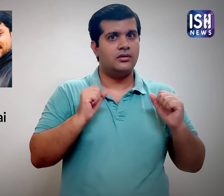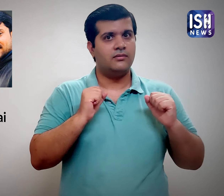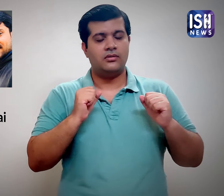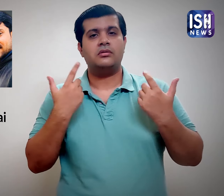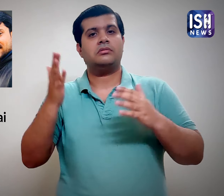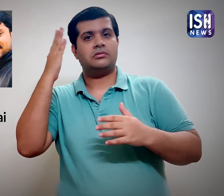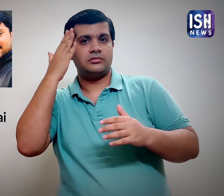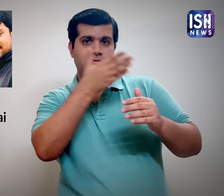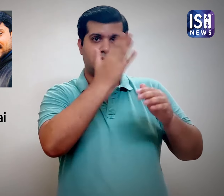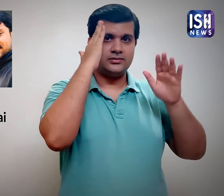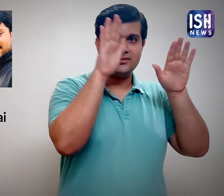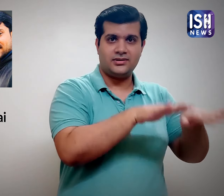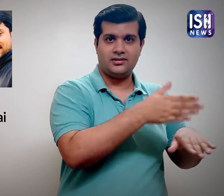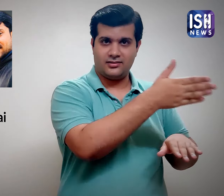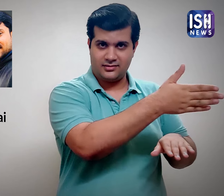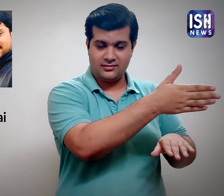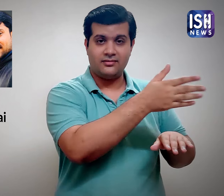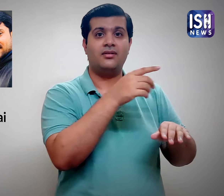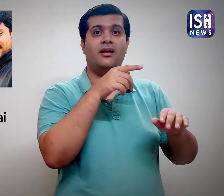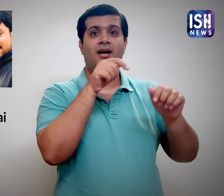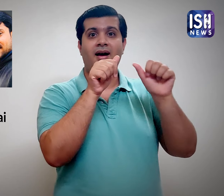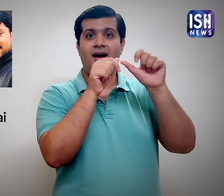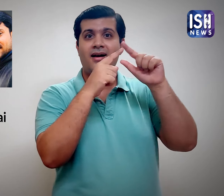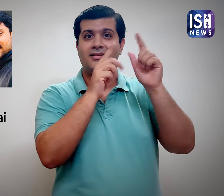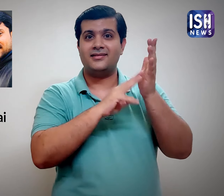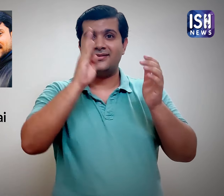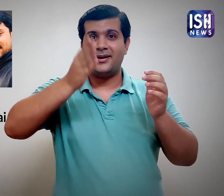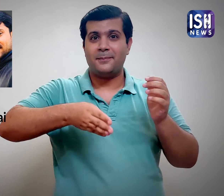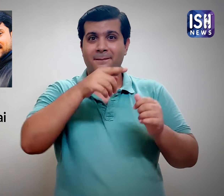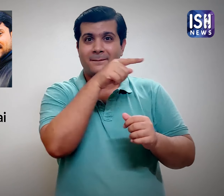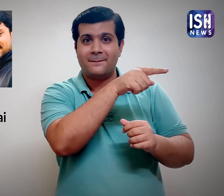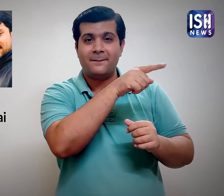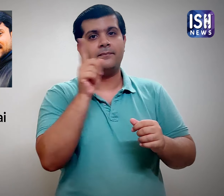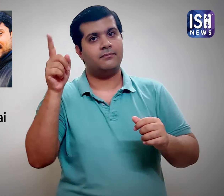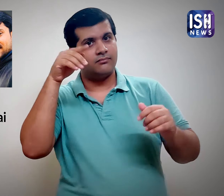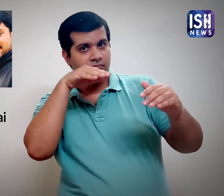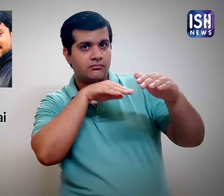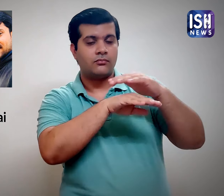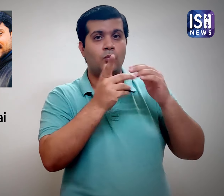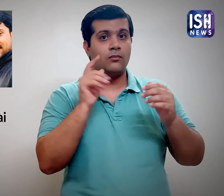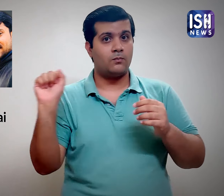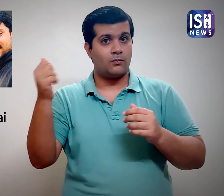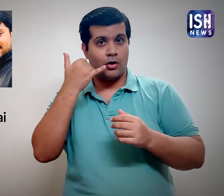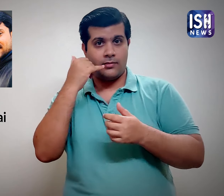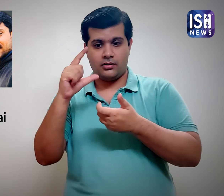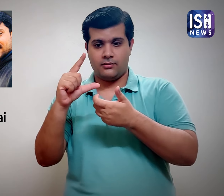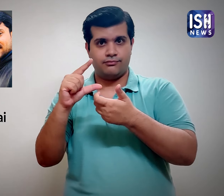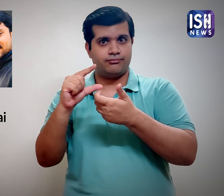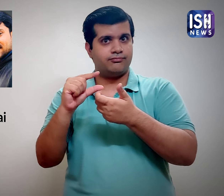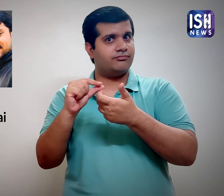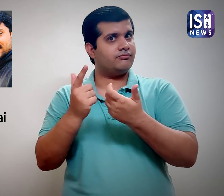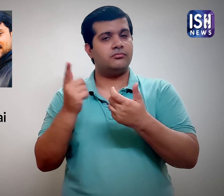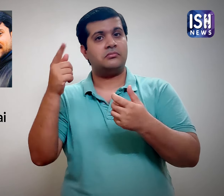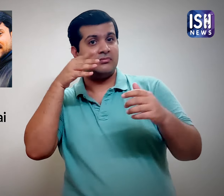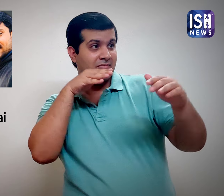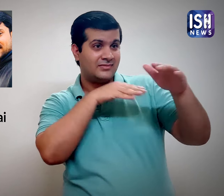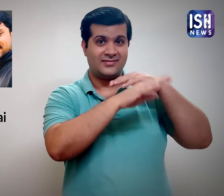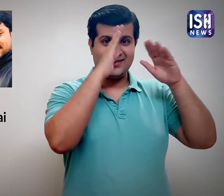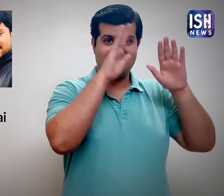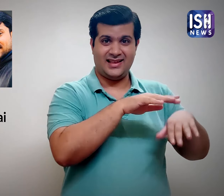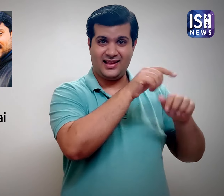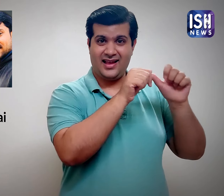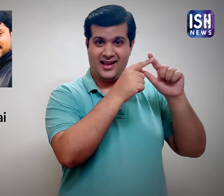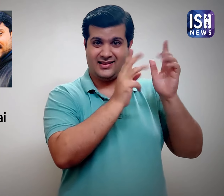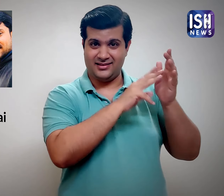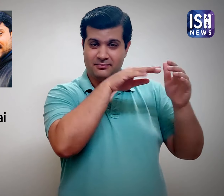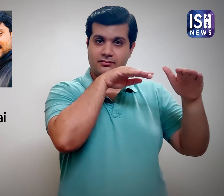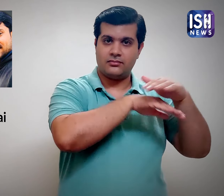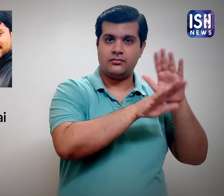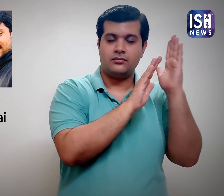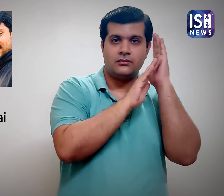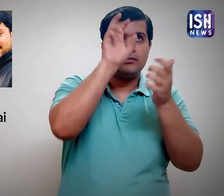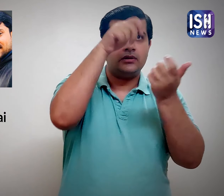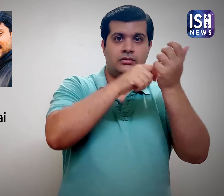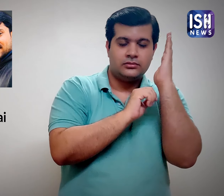and slept in ATM kiosks. When his mobile battery ran out, he used plugs points in the ATM to charge his phone.